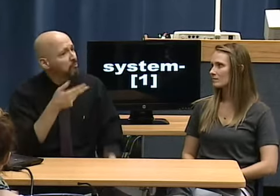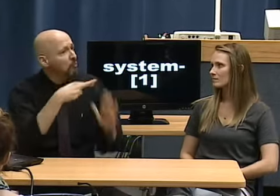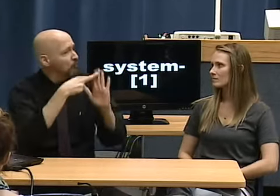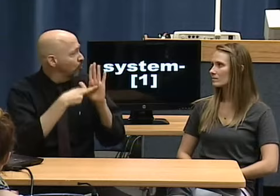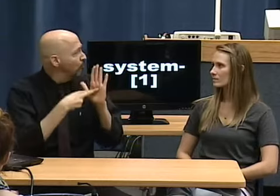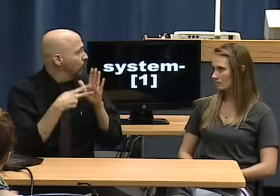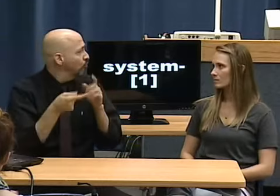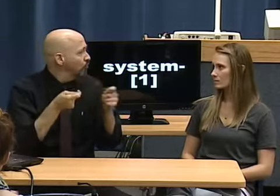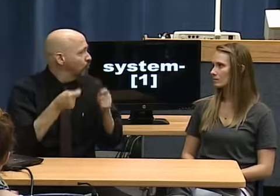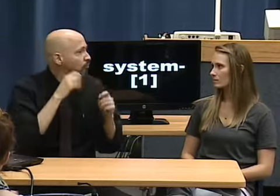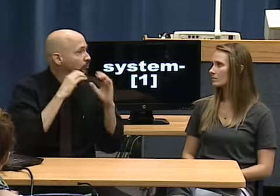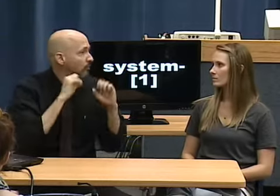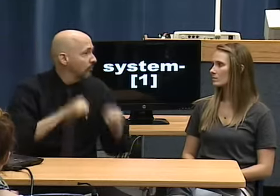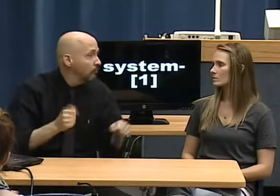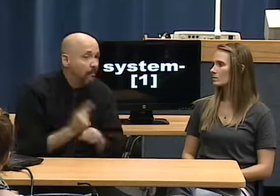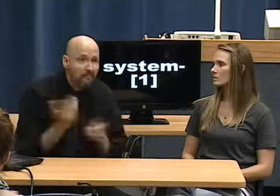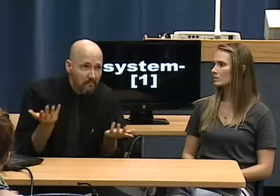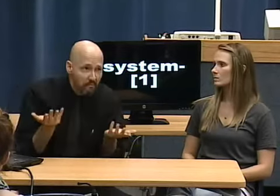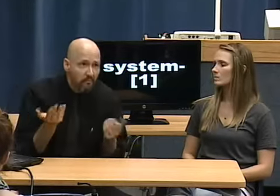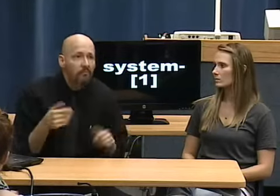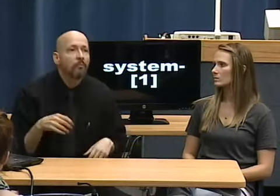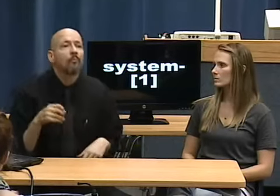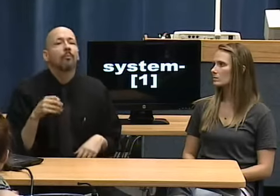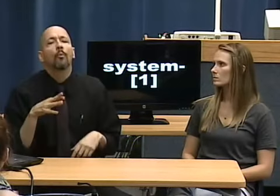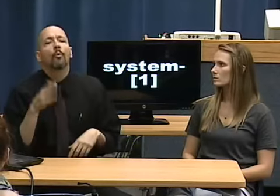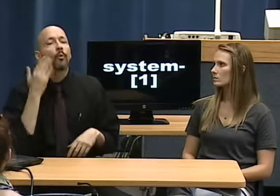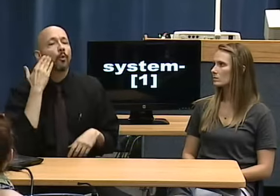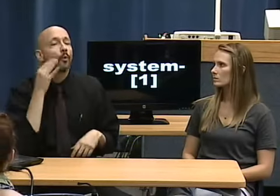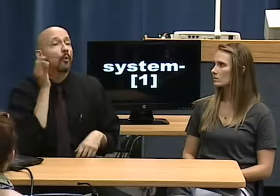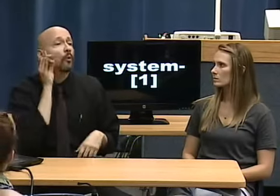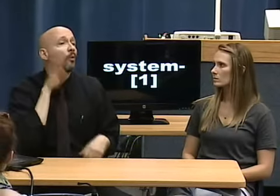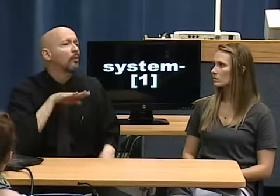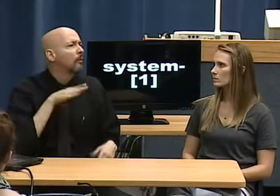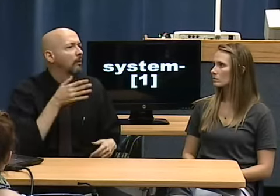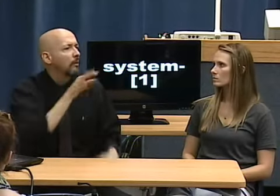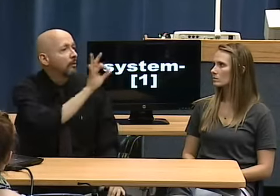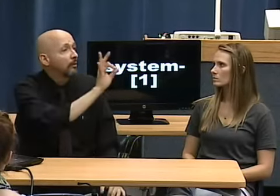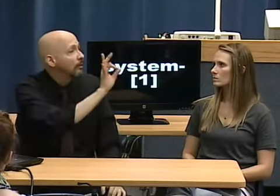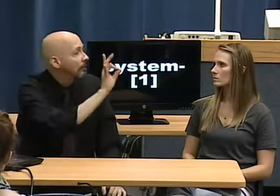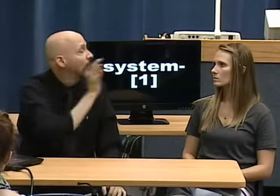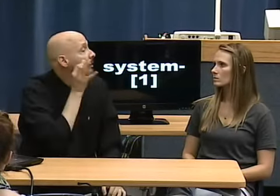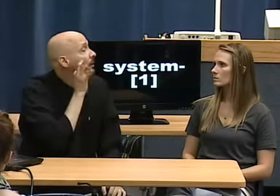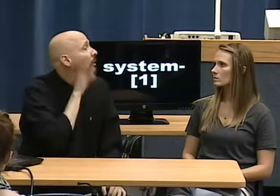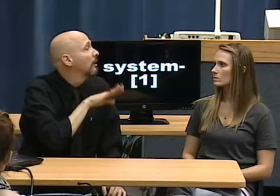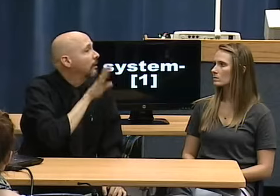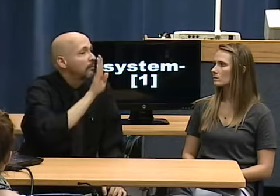It's a rule governed communication system used. Or, you know, a bee F-handshape